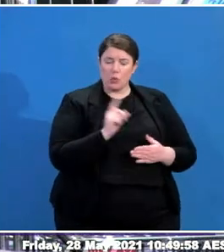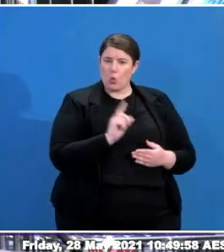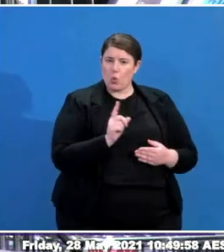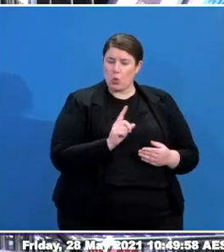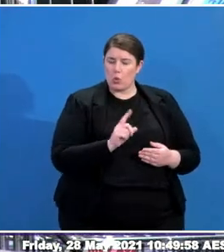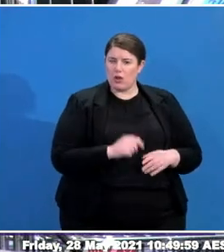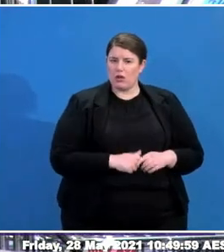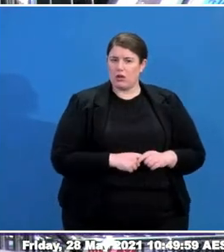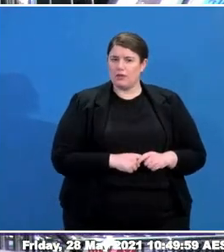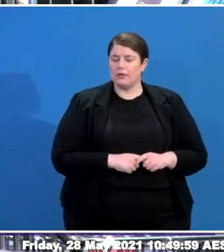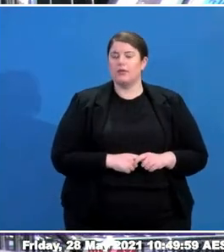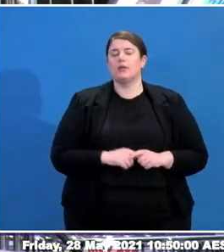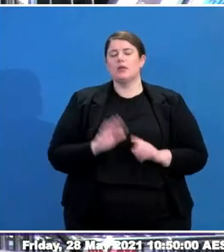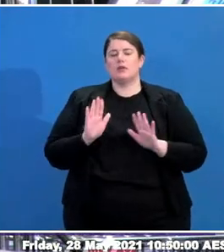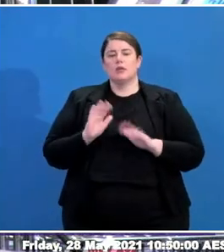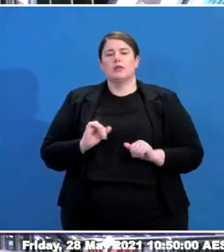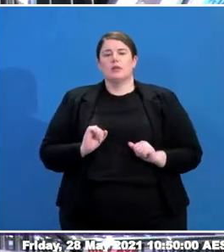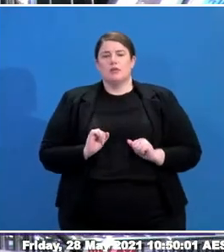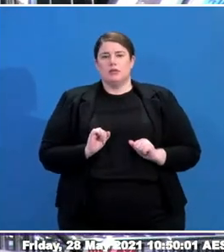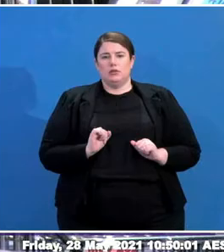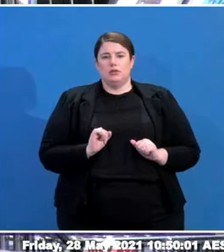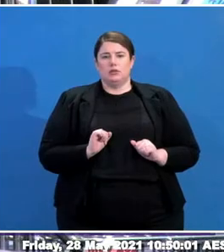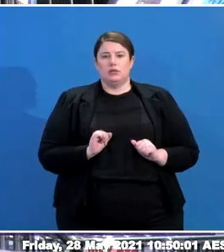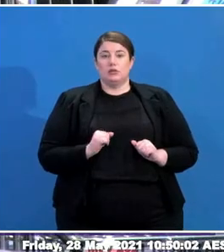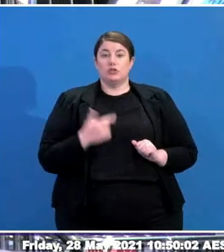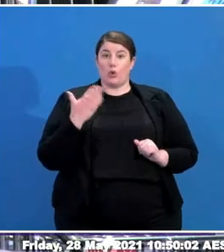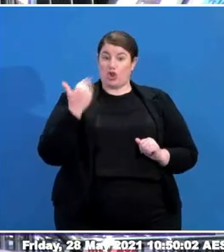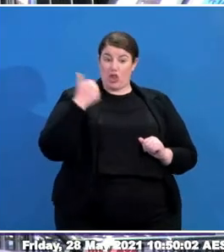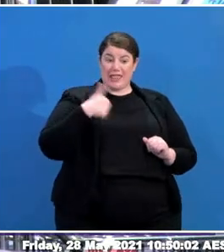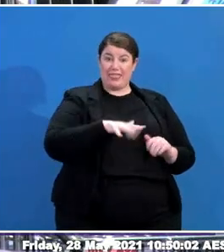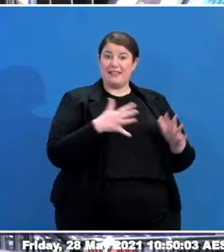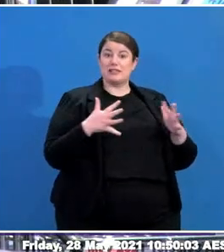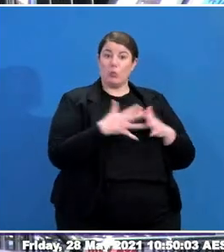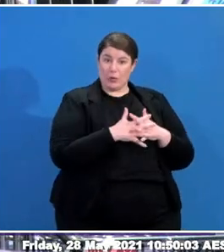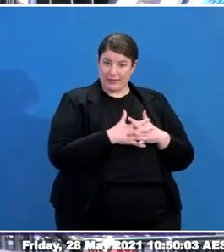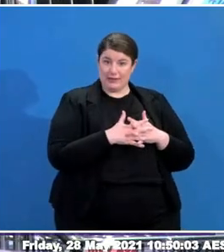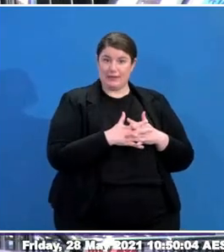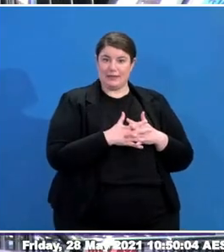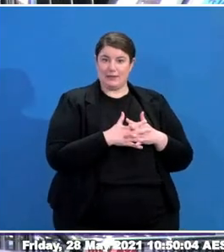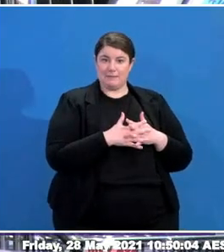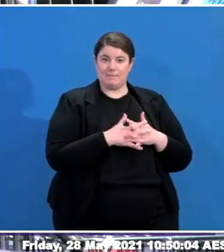Earlier this week, Ms Piaud described the house as being one in crisis?